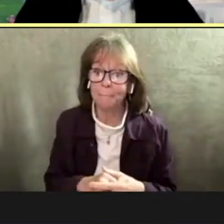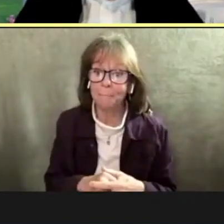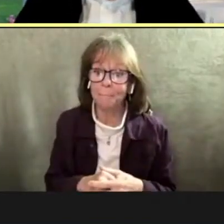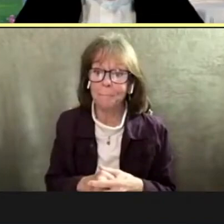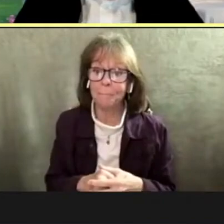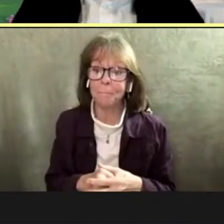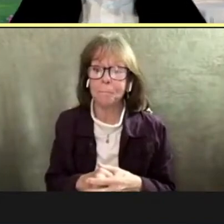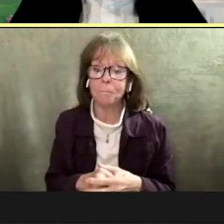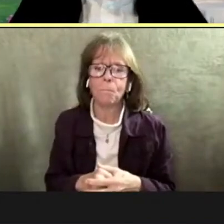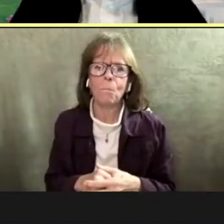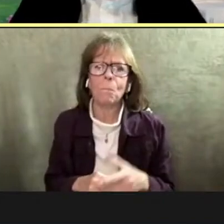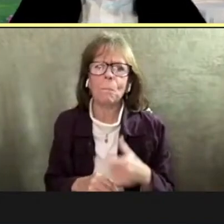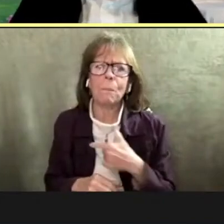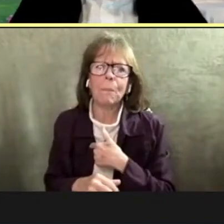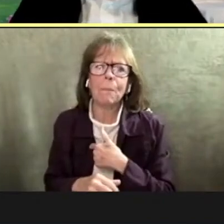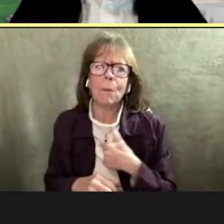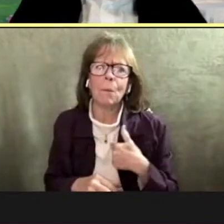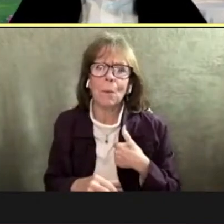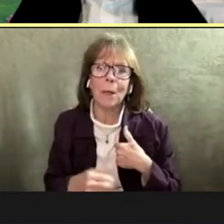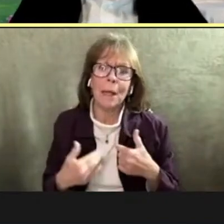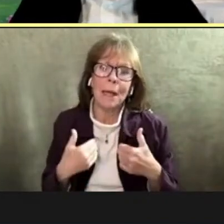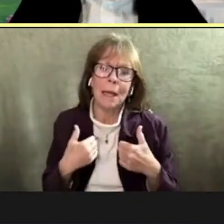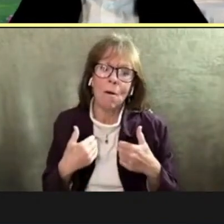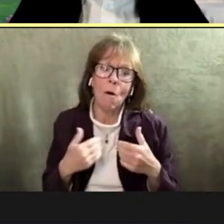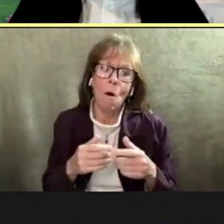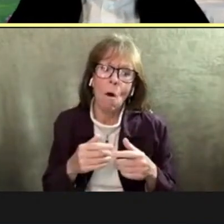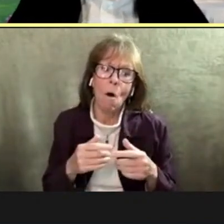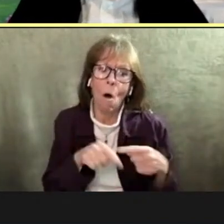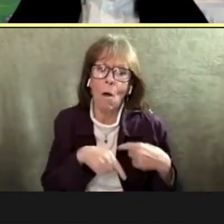We have also been working on funding.